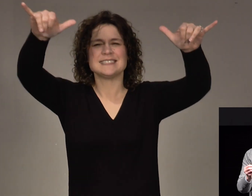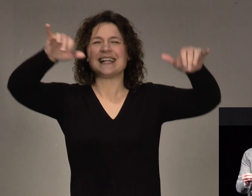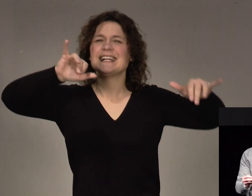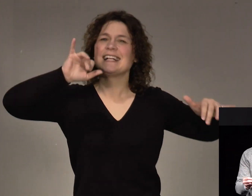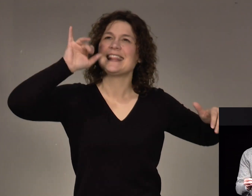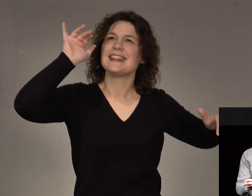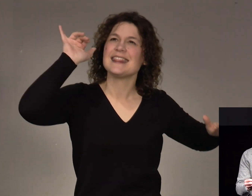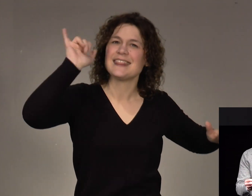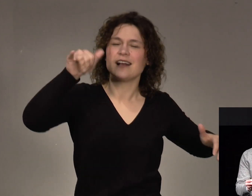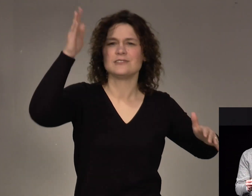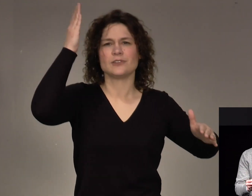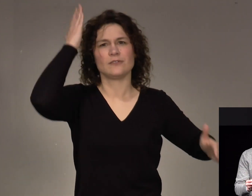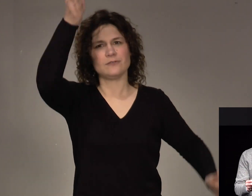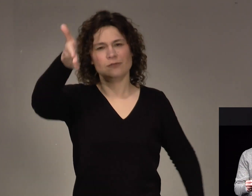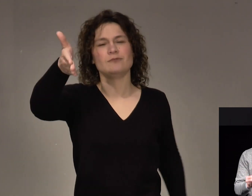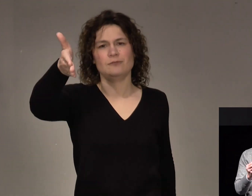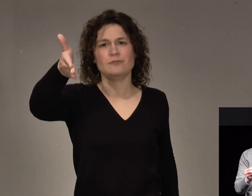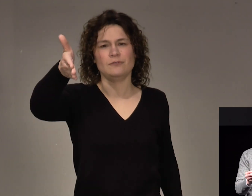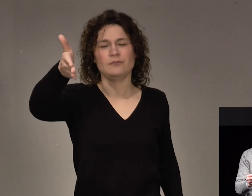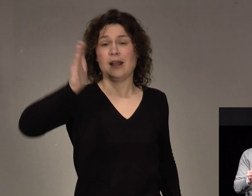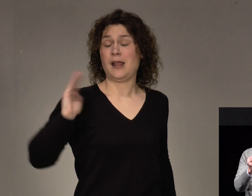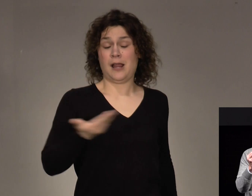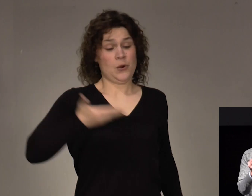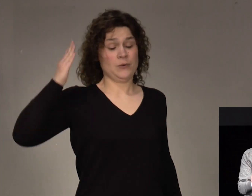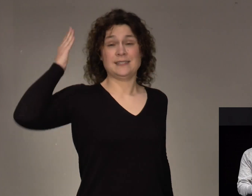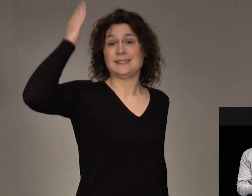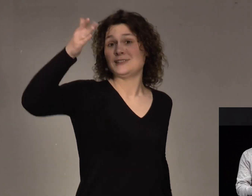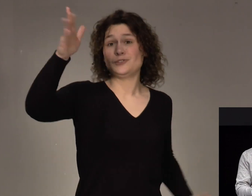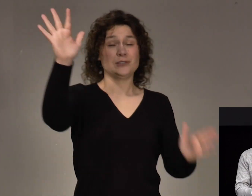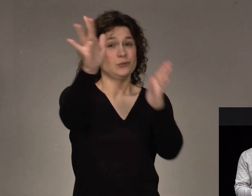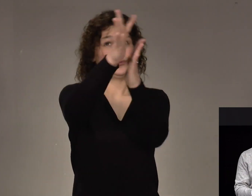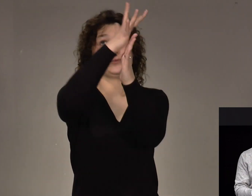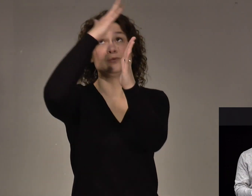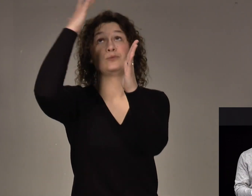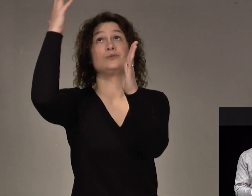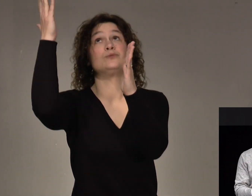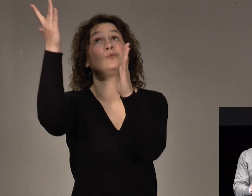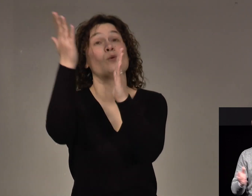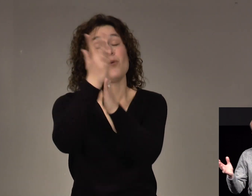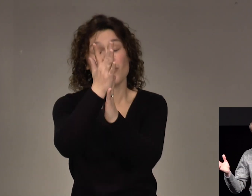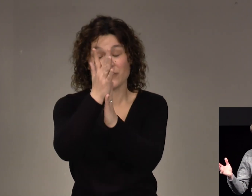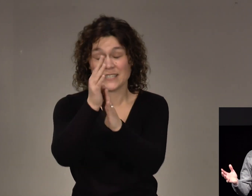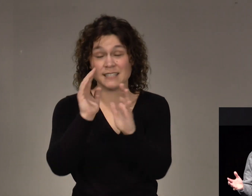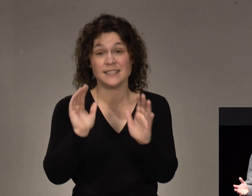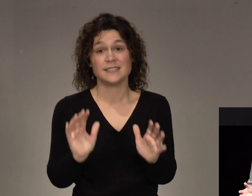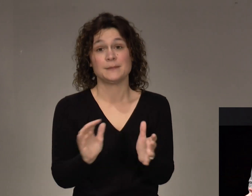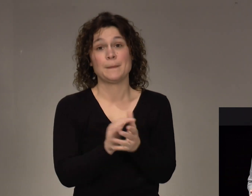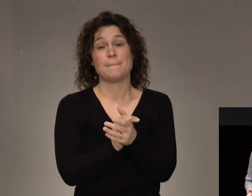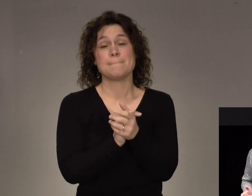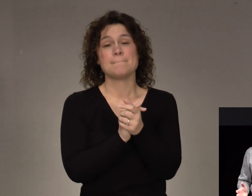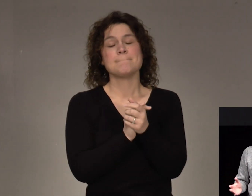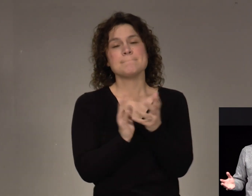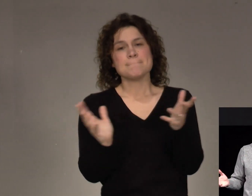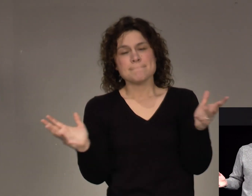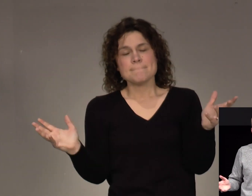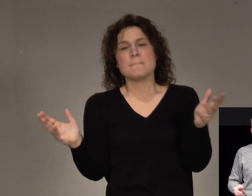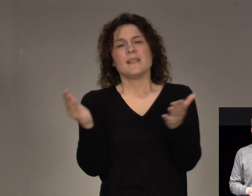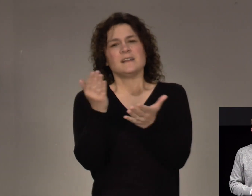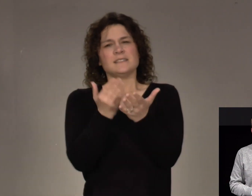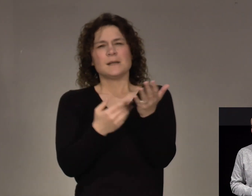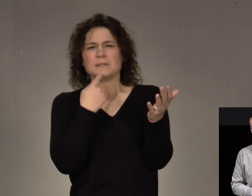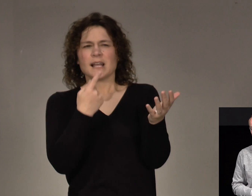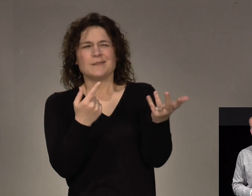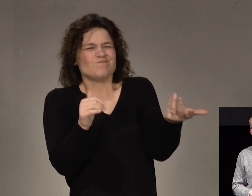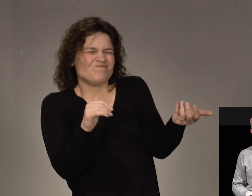destiny. Our DESTINY is GLORY. And well, some say, "Well, how--how in the world is that